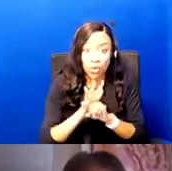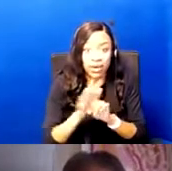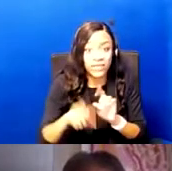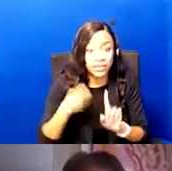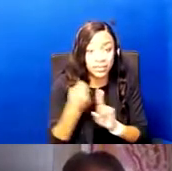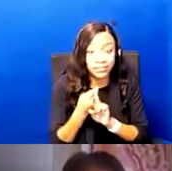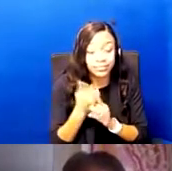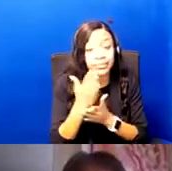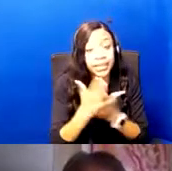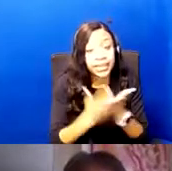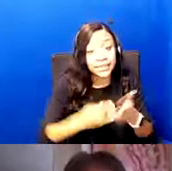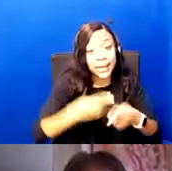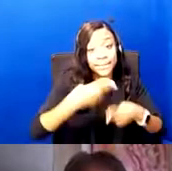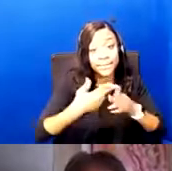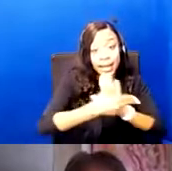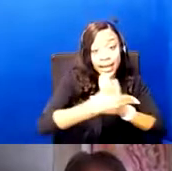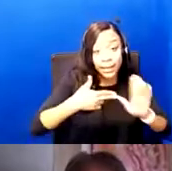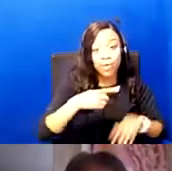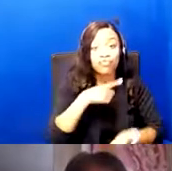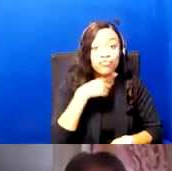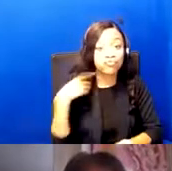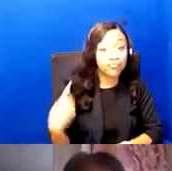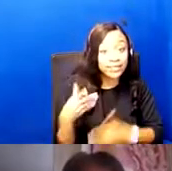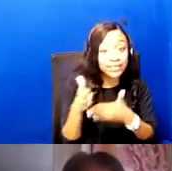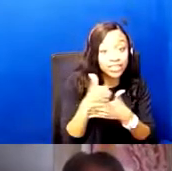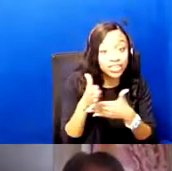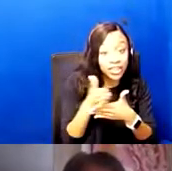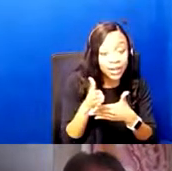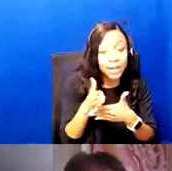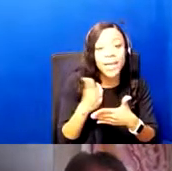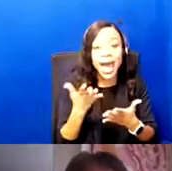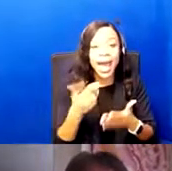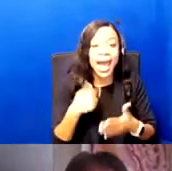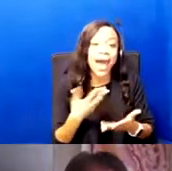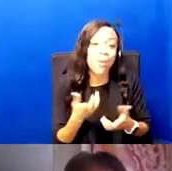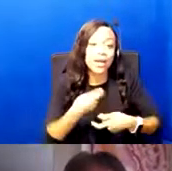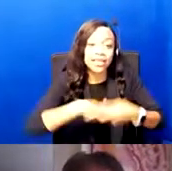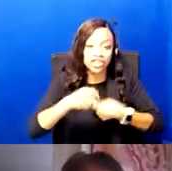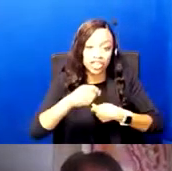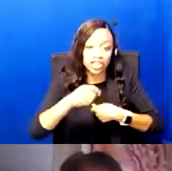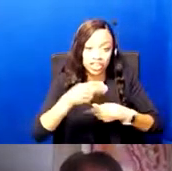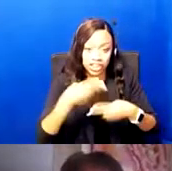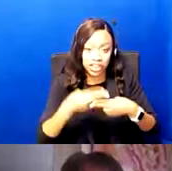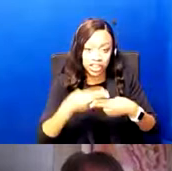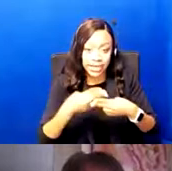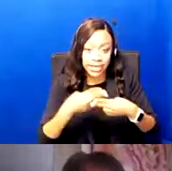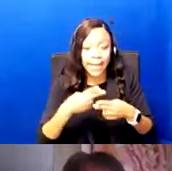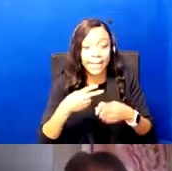but I would like to call it responsibility sharing. And if your organization is actually in a position to take